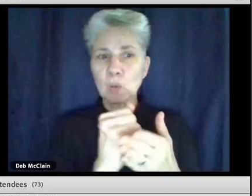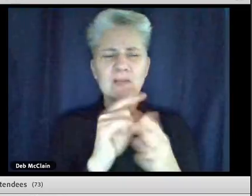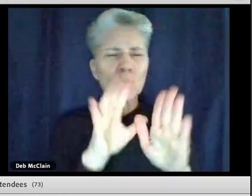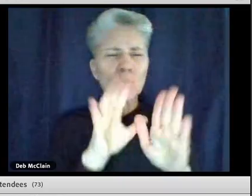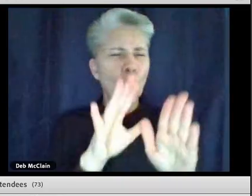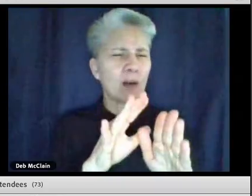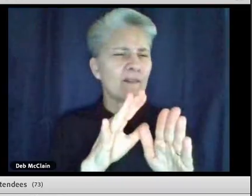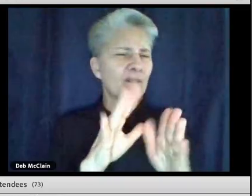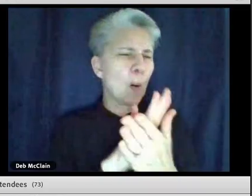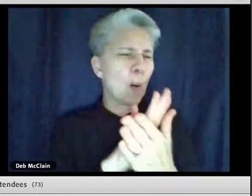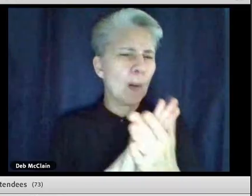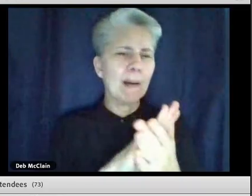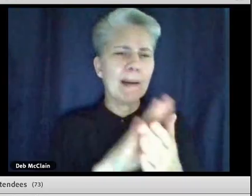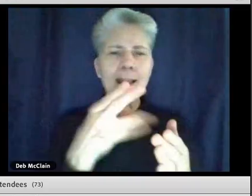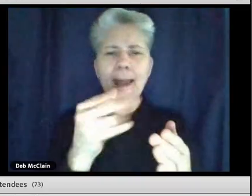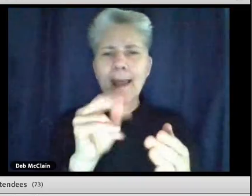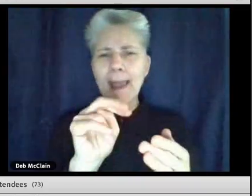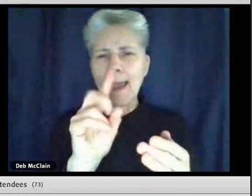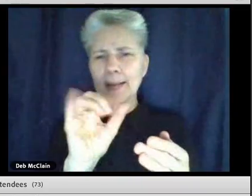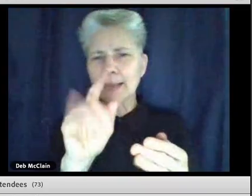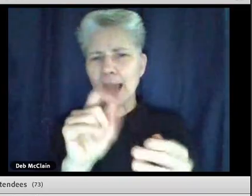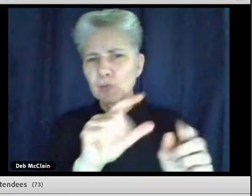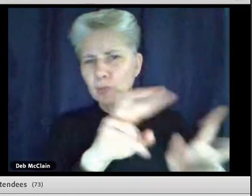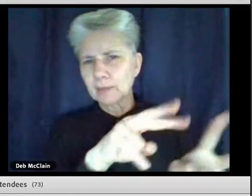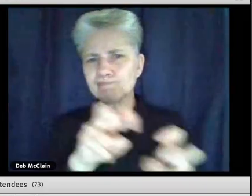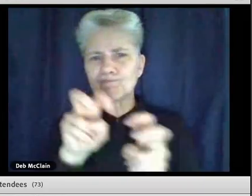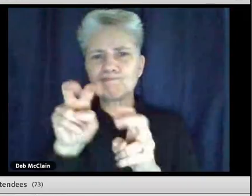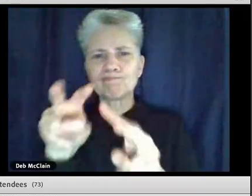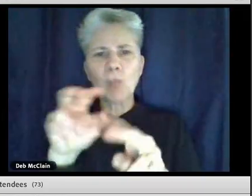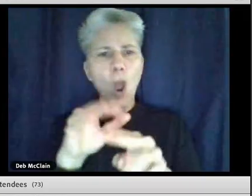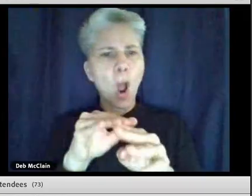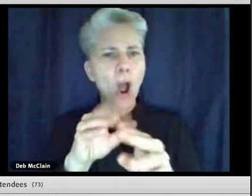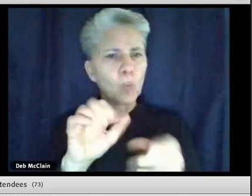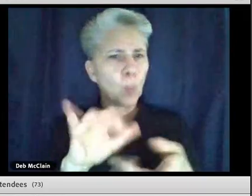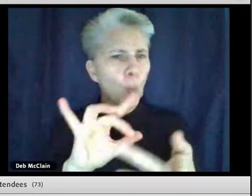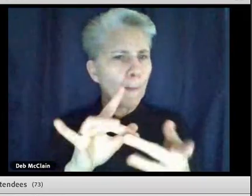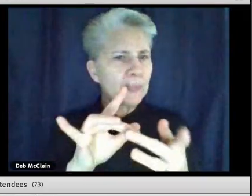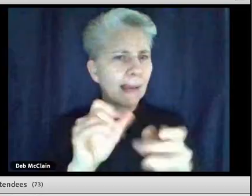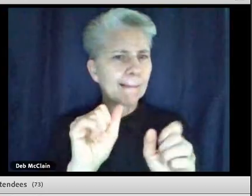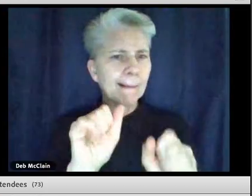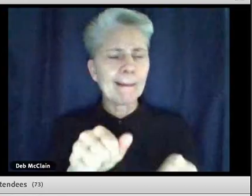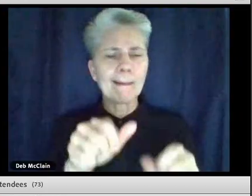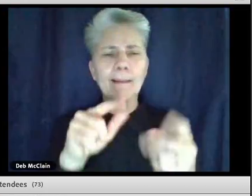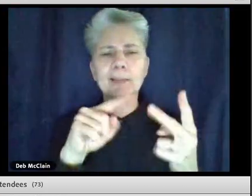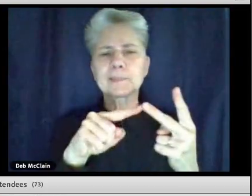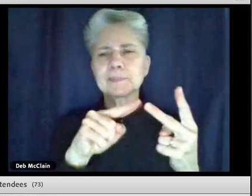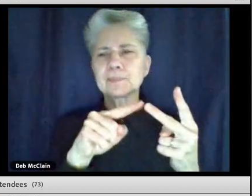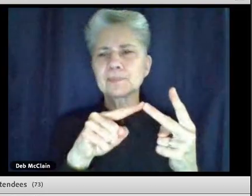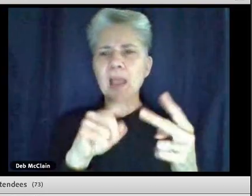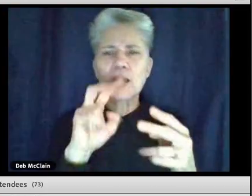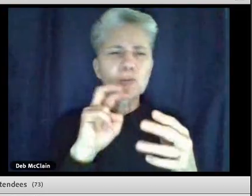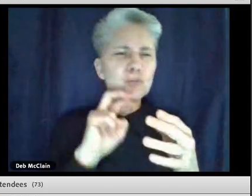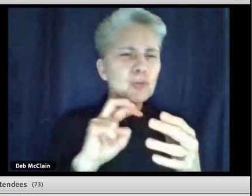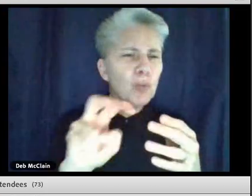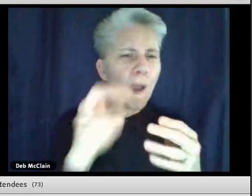you can post directly on your website. It's also got some travel advice,